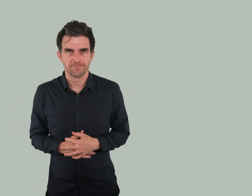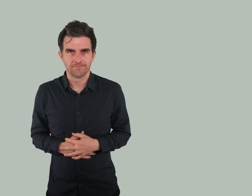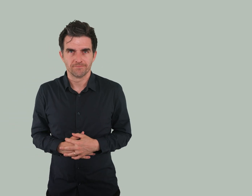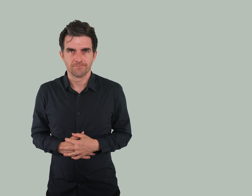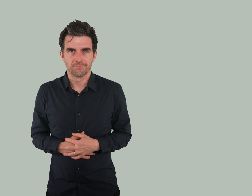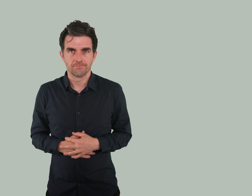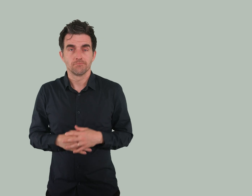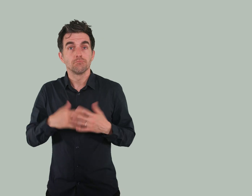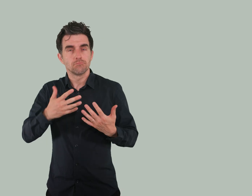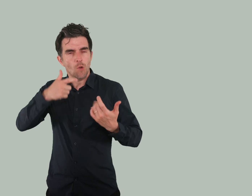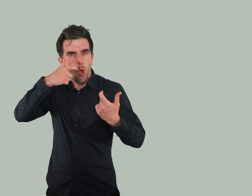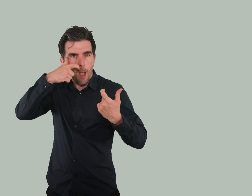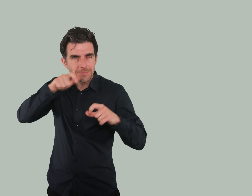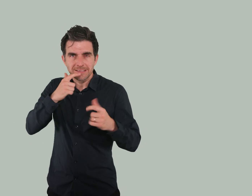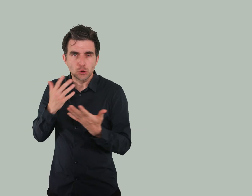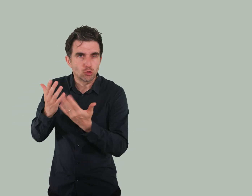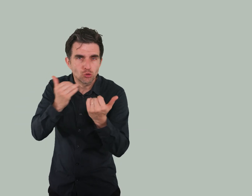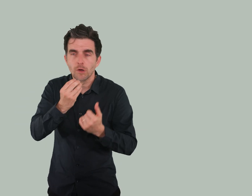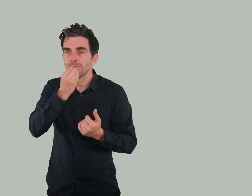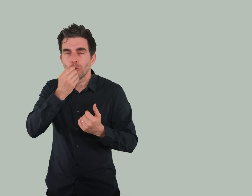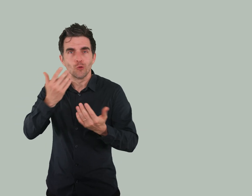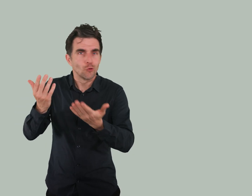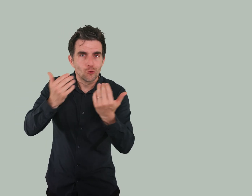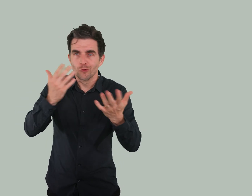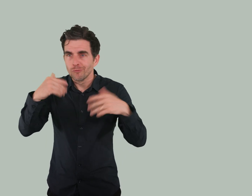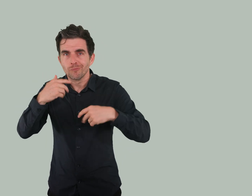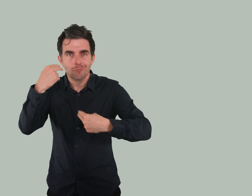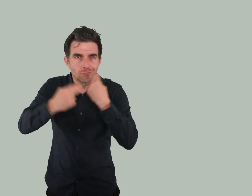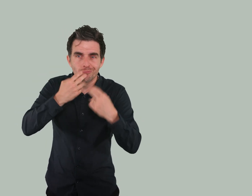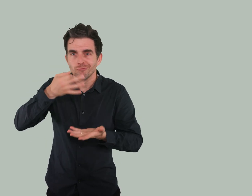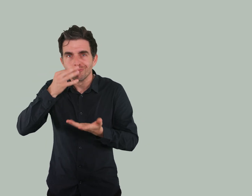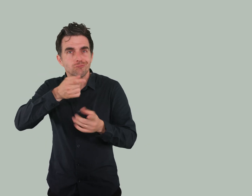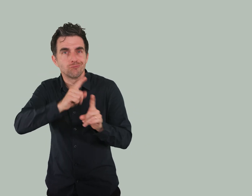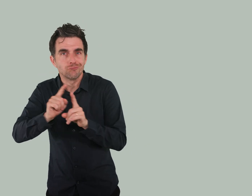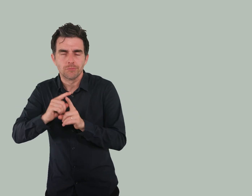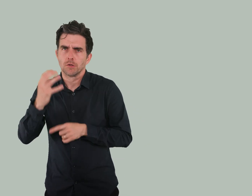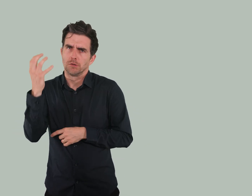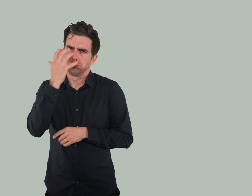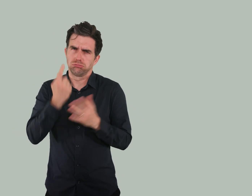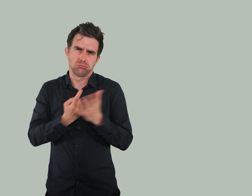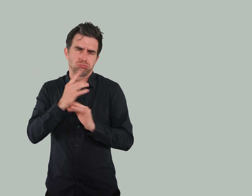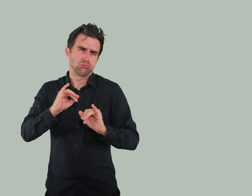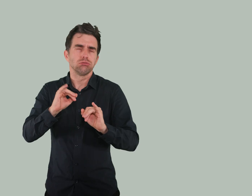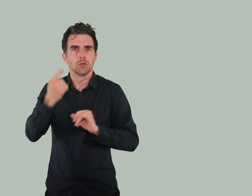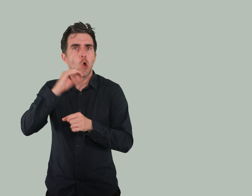238. Accommodation and food services were badly hit